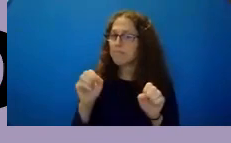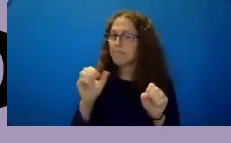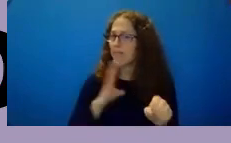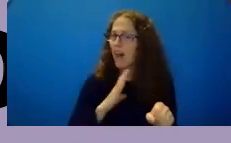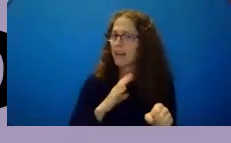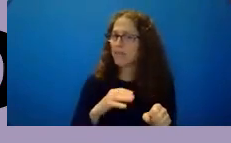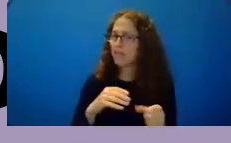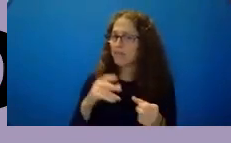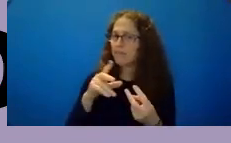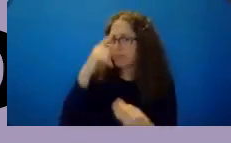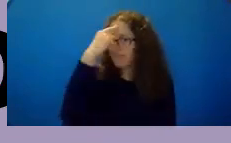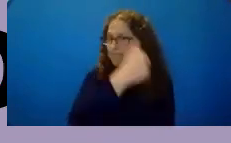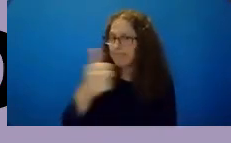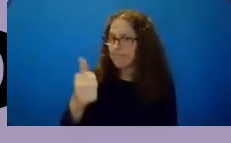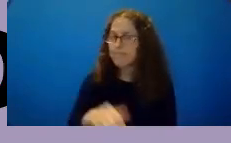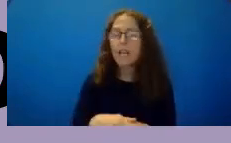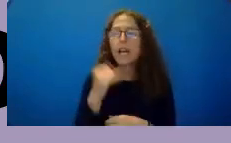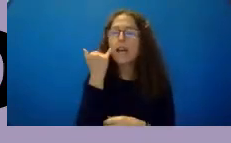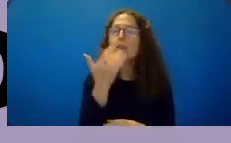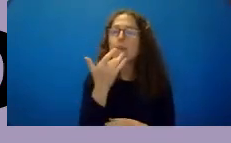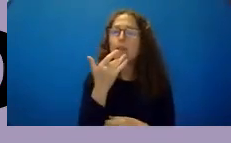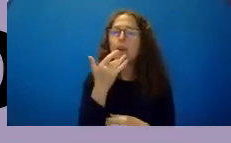FUNCTION WITHIN ZOOM